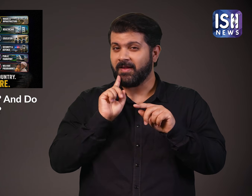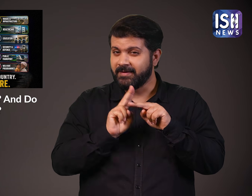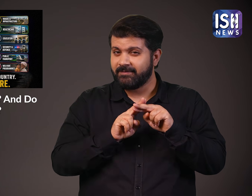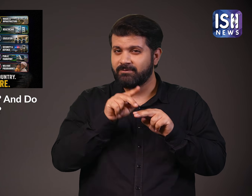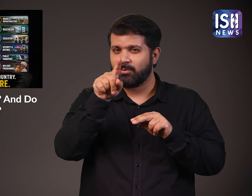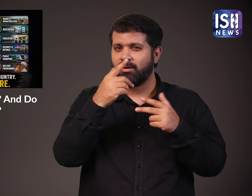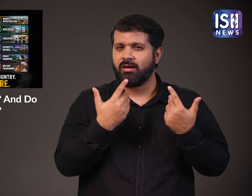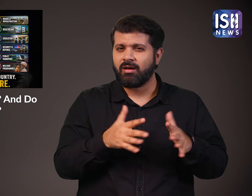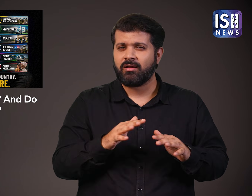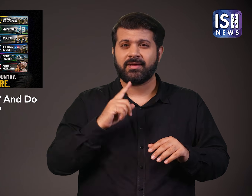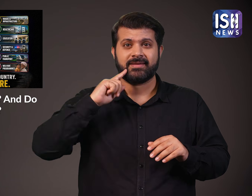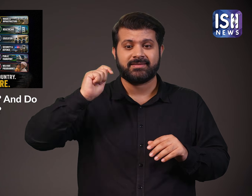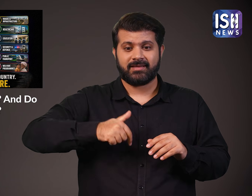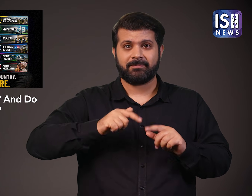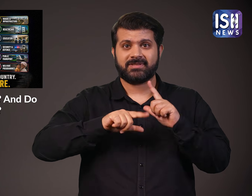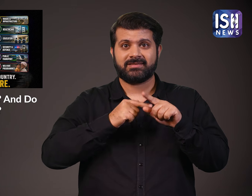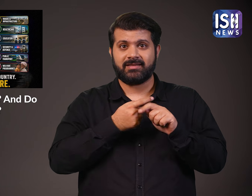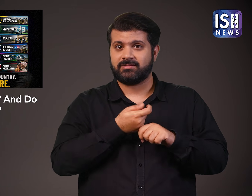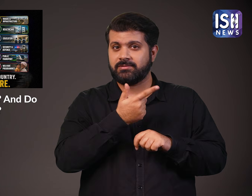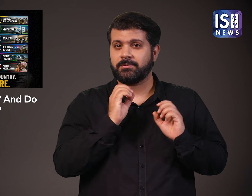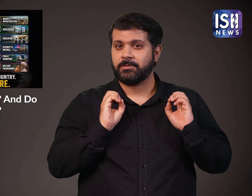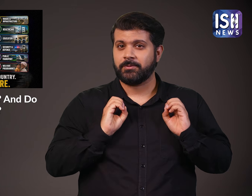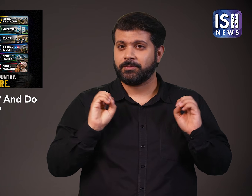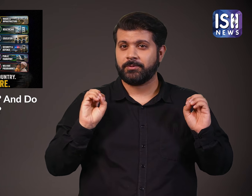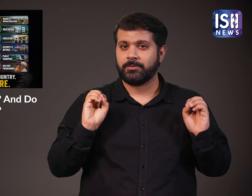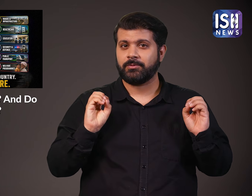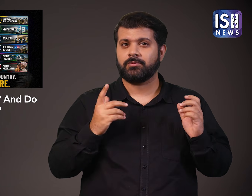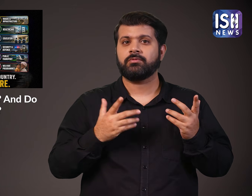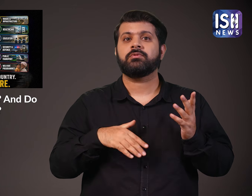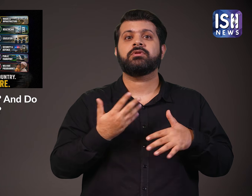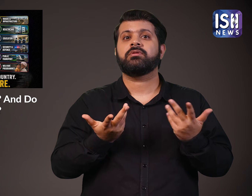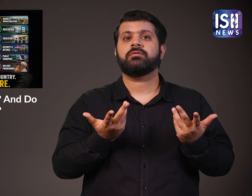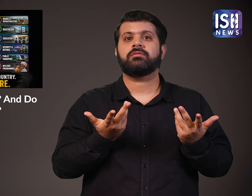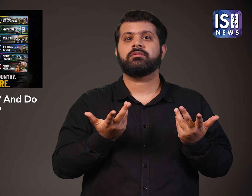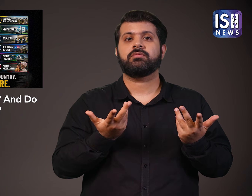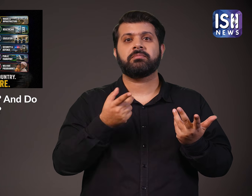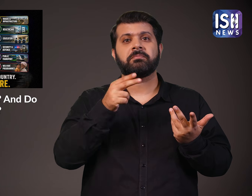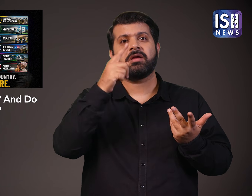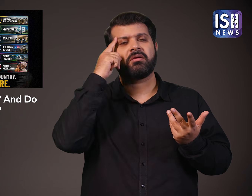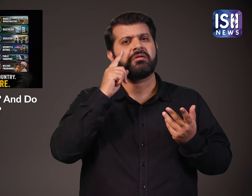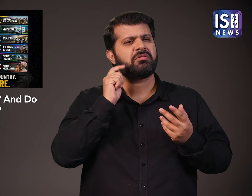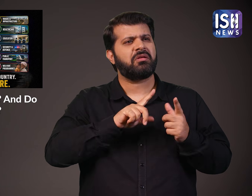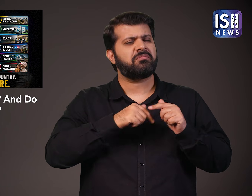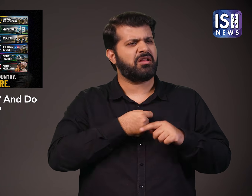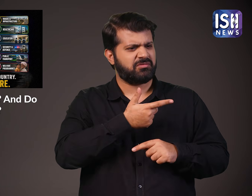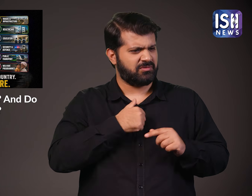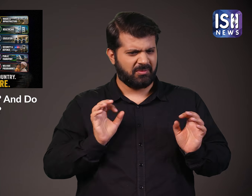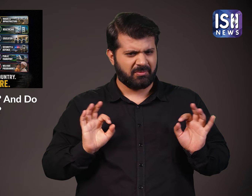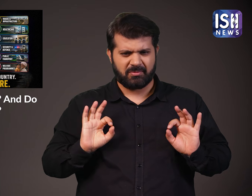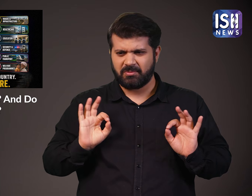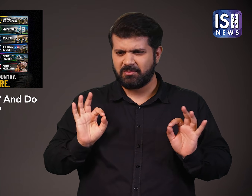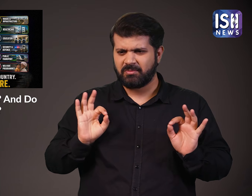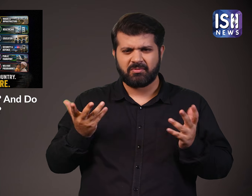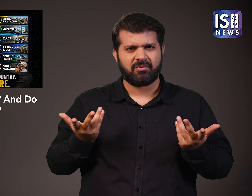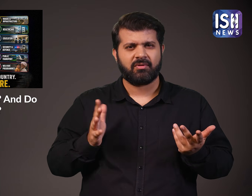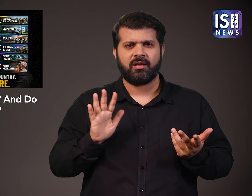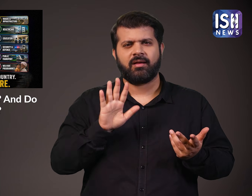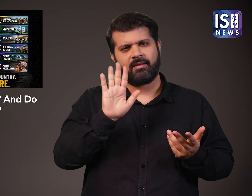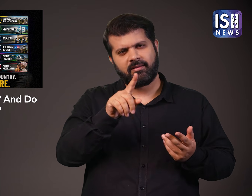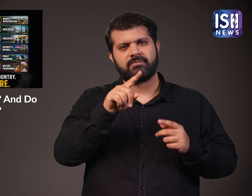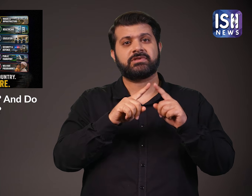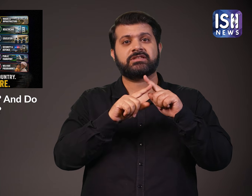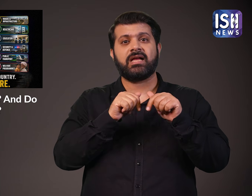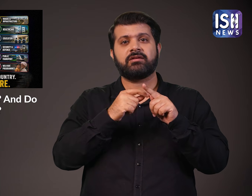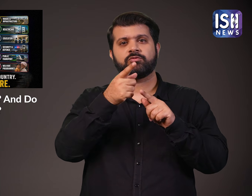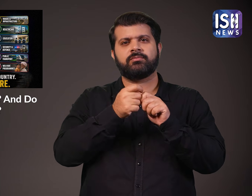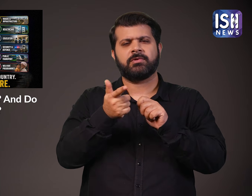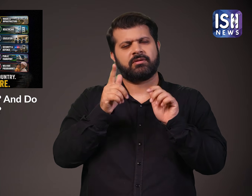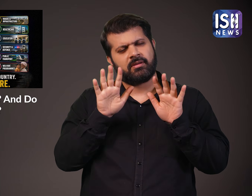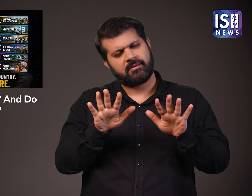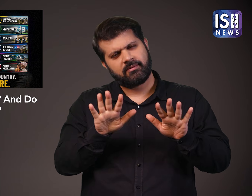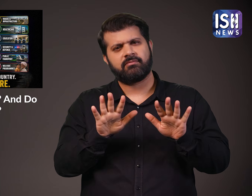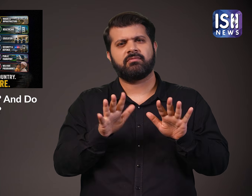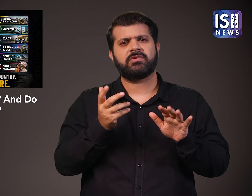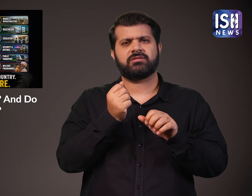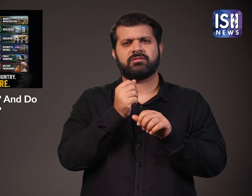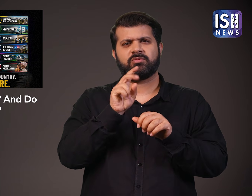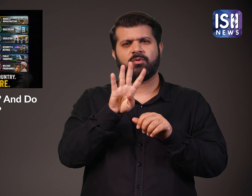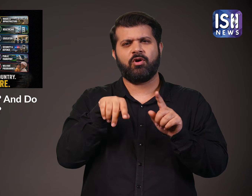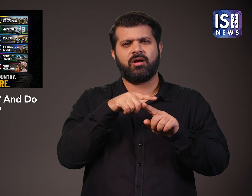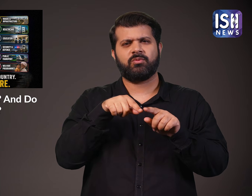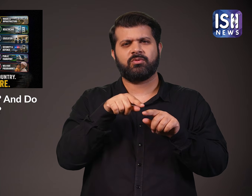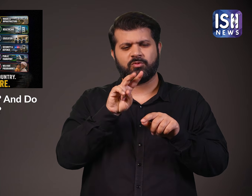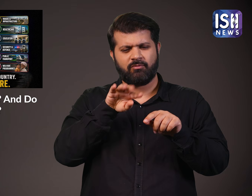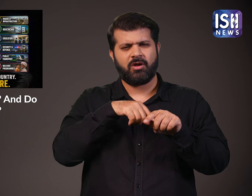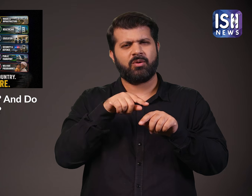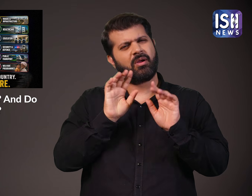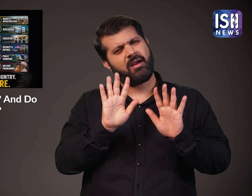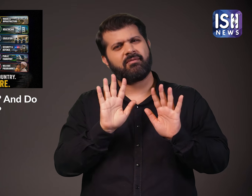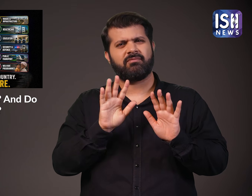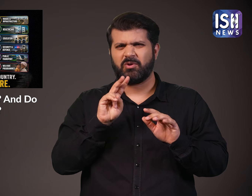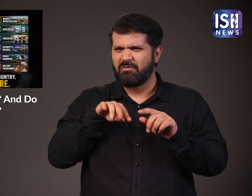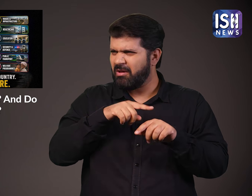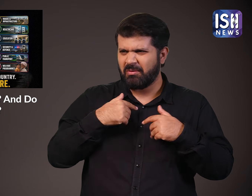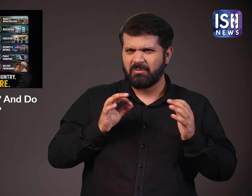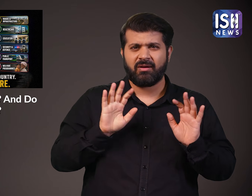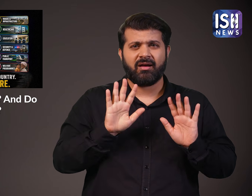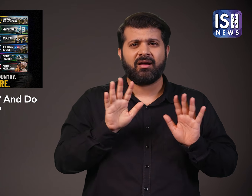Even if you don’t pay income tax, you still pay taxes in everyday life.